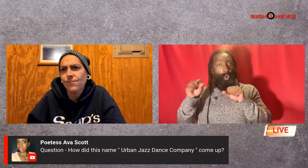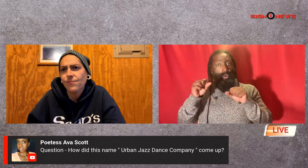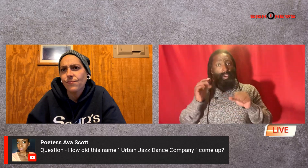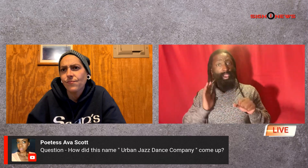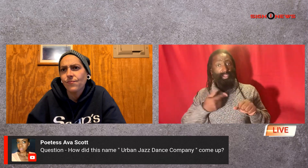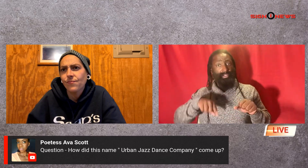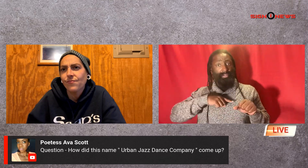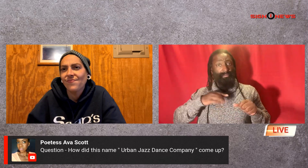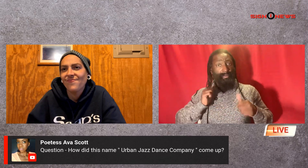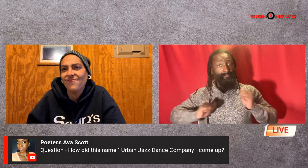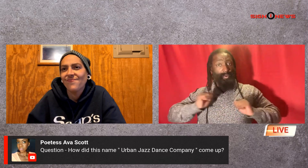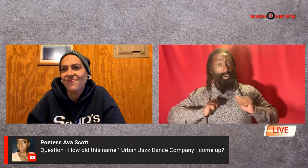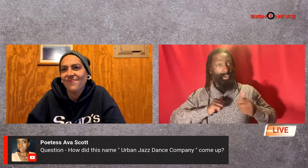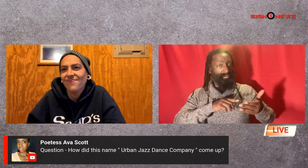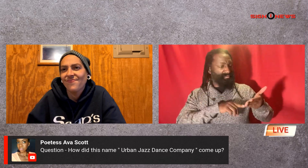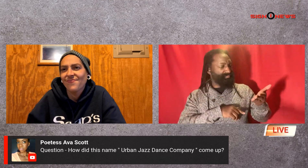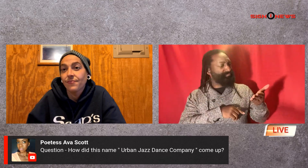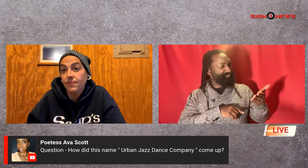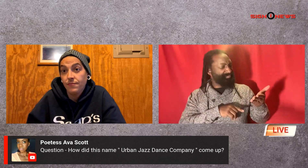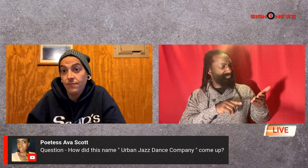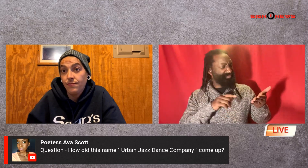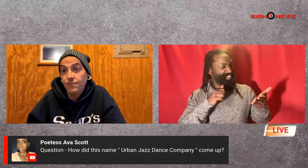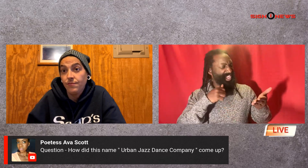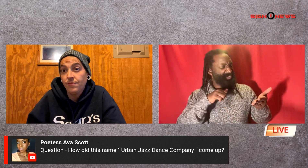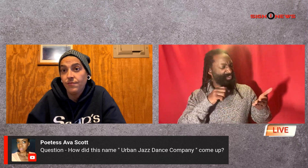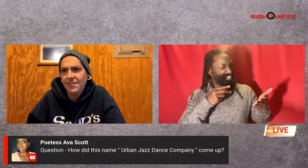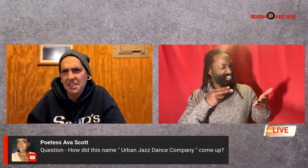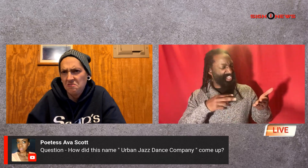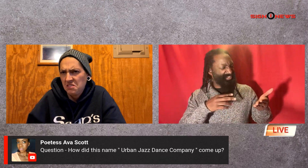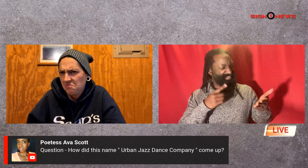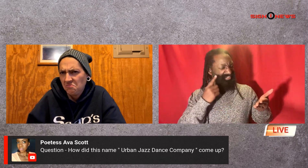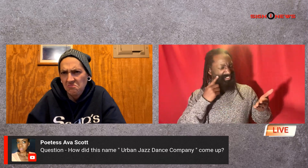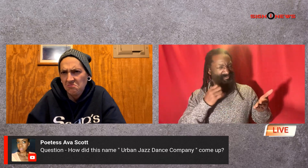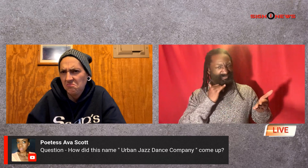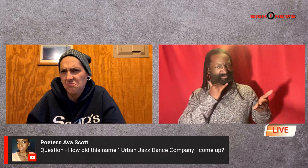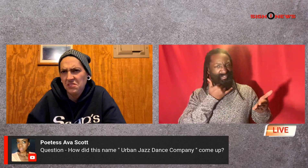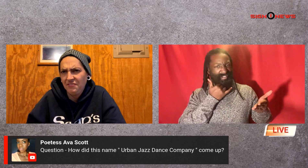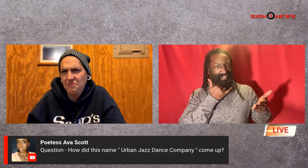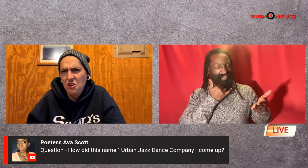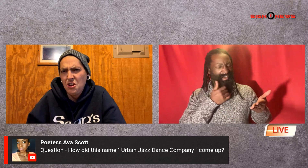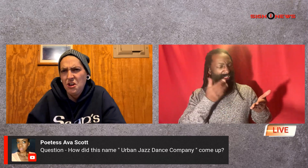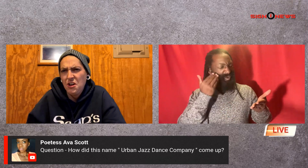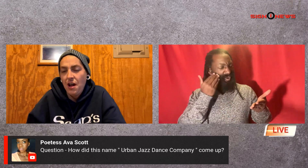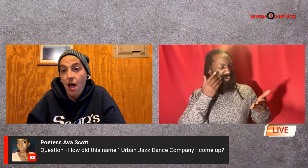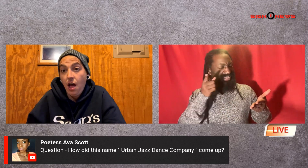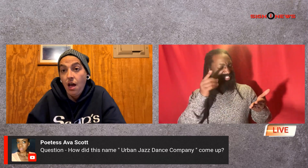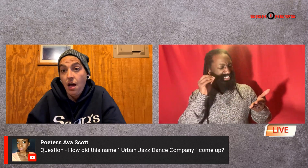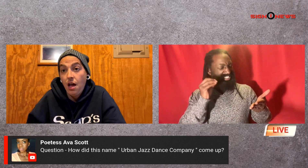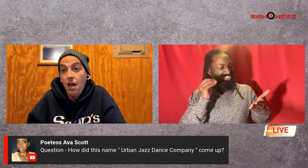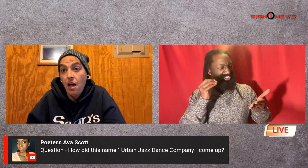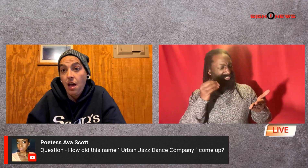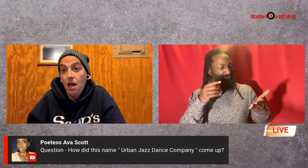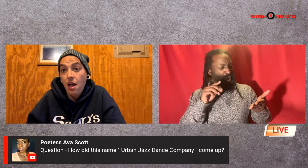person that was hosting the performance looked at it and said that seems kind of wrong you're